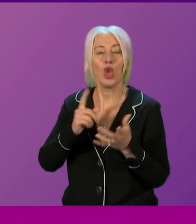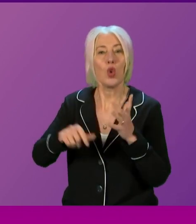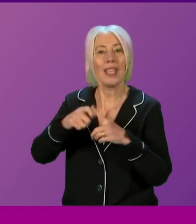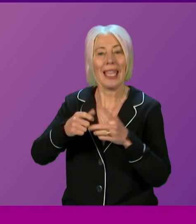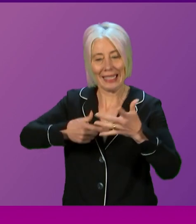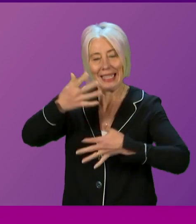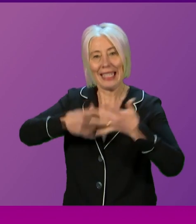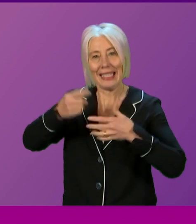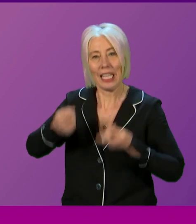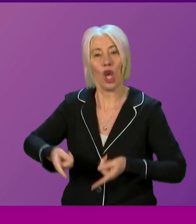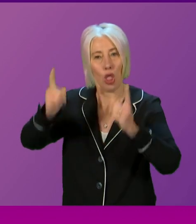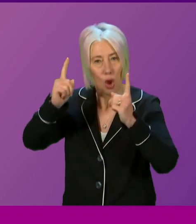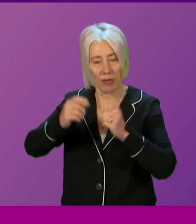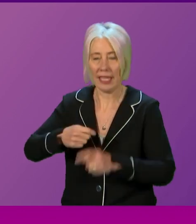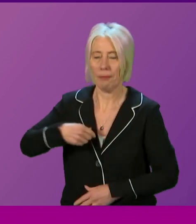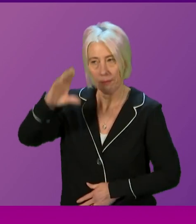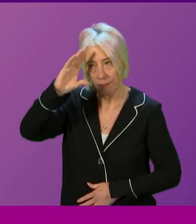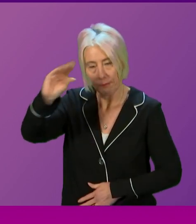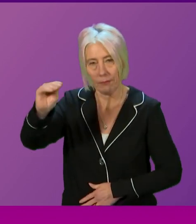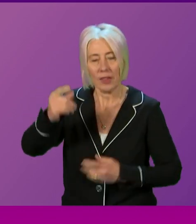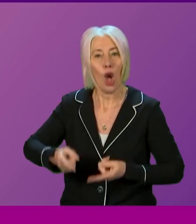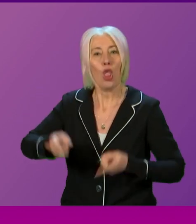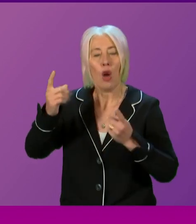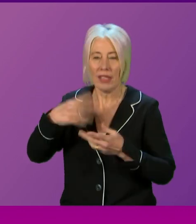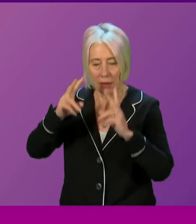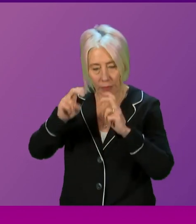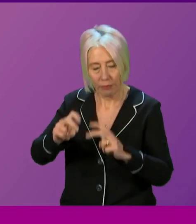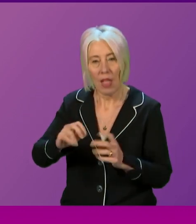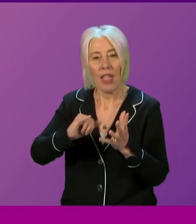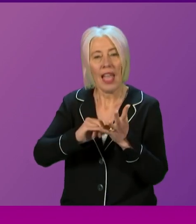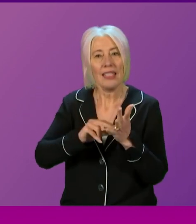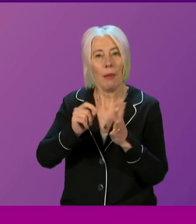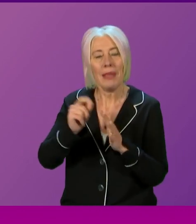After I alerted the authority, it investigated the Scottish National Party and Green Government’s